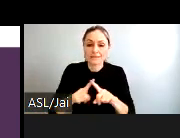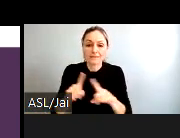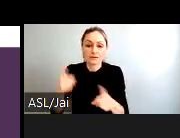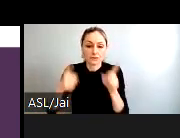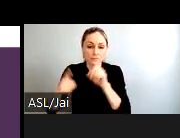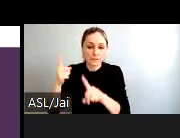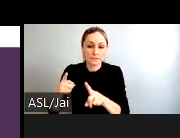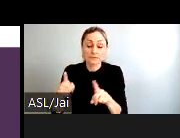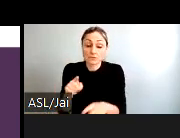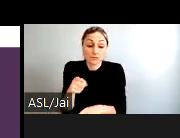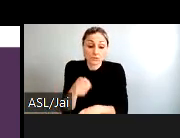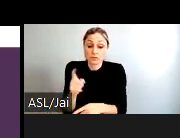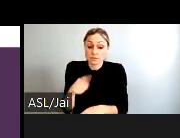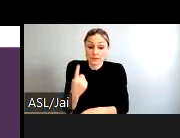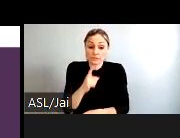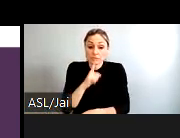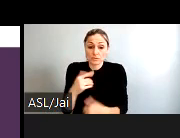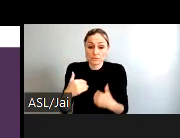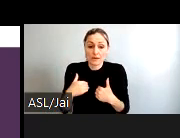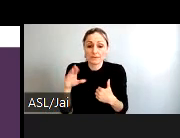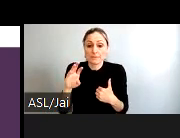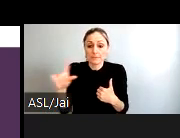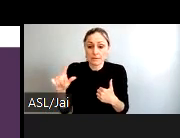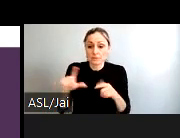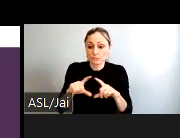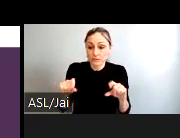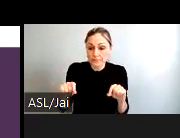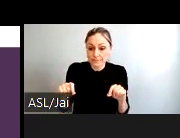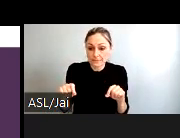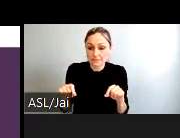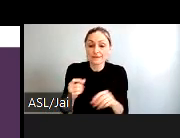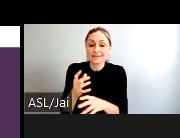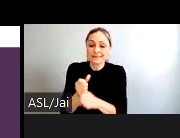All you want to make sure is you have the Bill or receipt, get them even if they are different from each other,